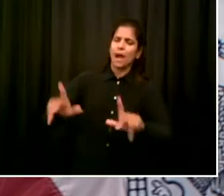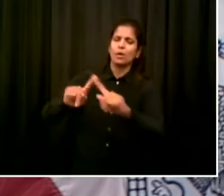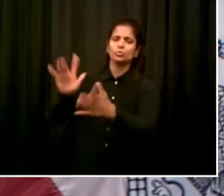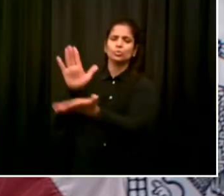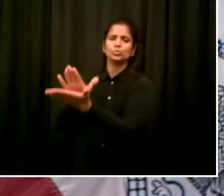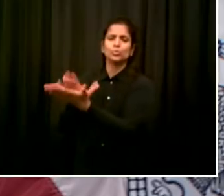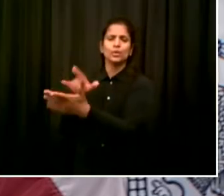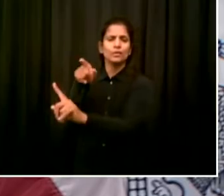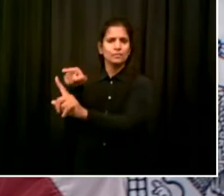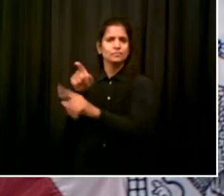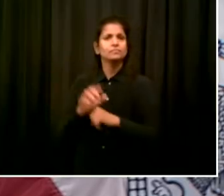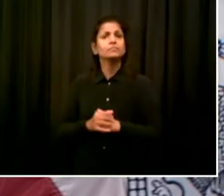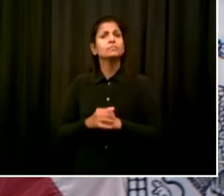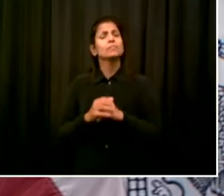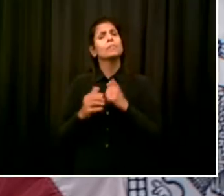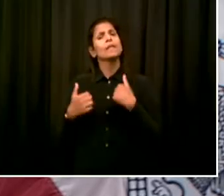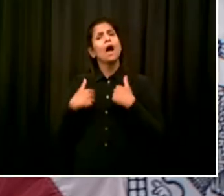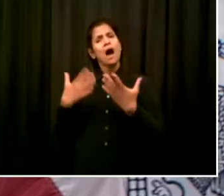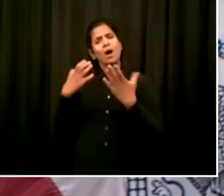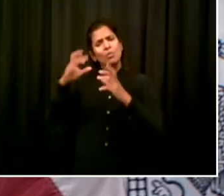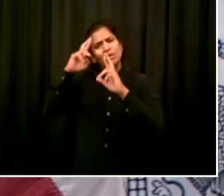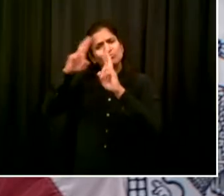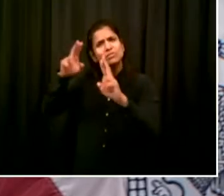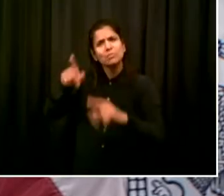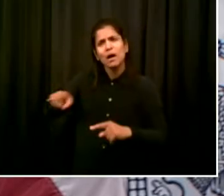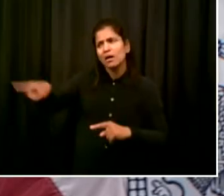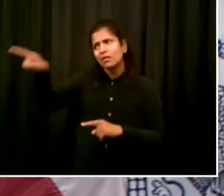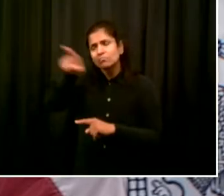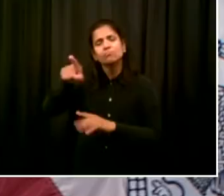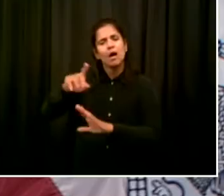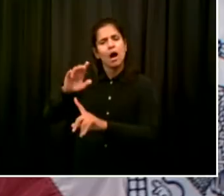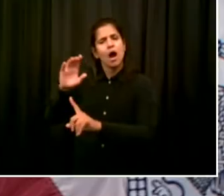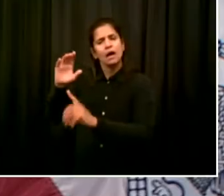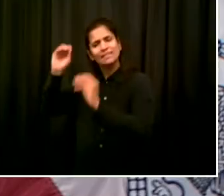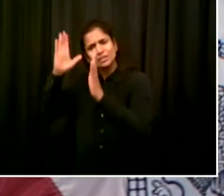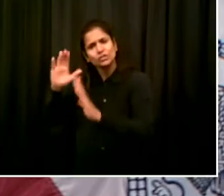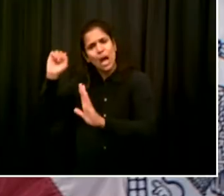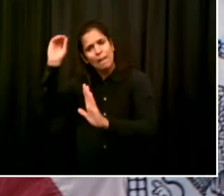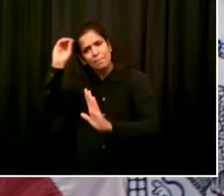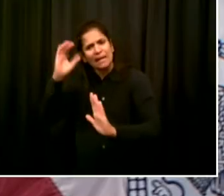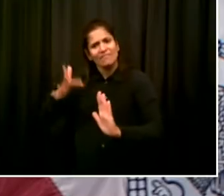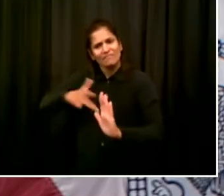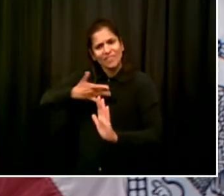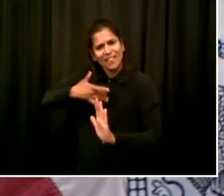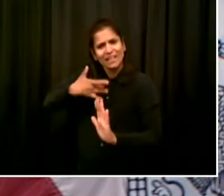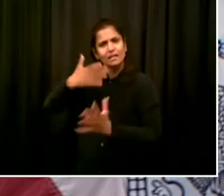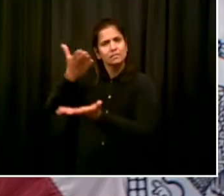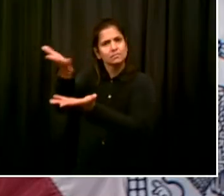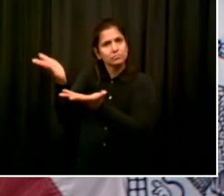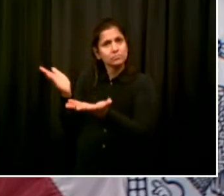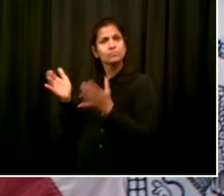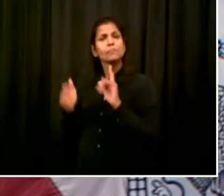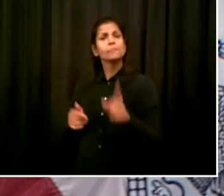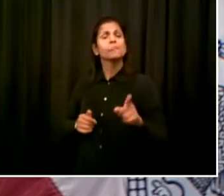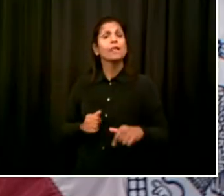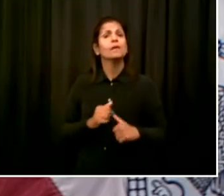EDUCATION IS NOT AS GOOD REMOTELY . WE WANT TO HEAR THOSE VOIS CEAD NW E REALLY WANT TO BE RESPECTFUL OF THEIR CONCERNS AND I THINK